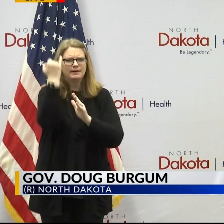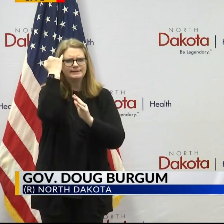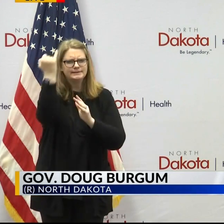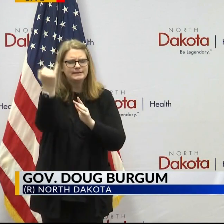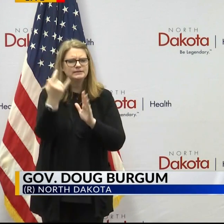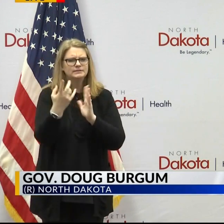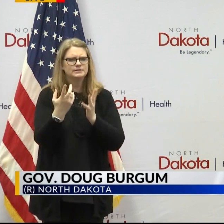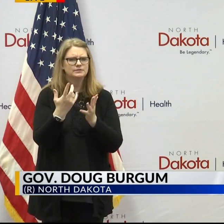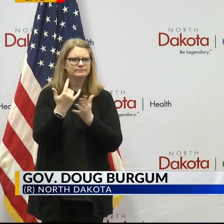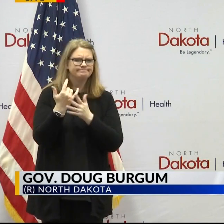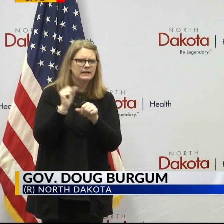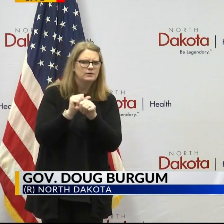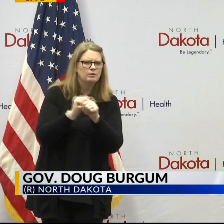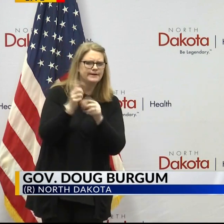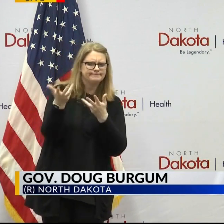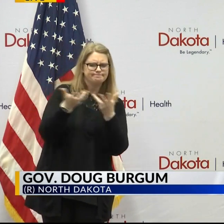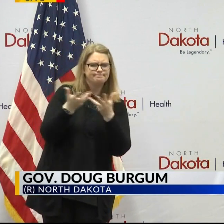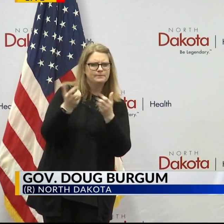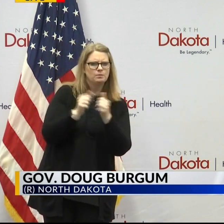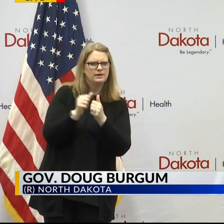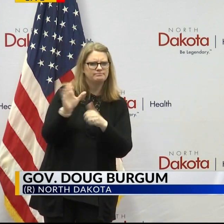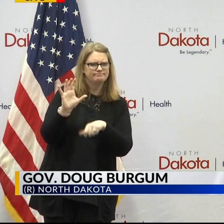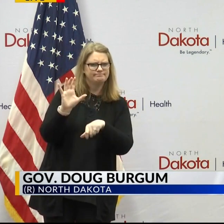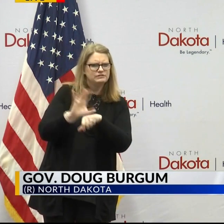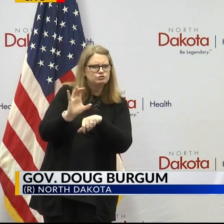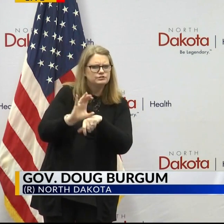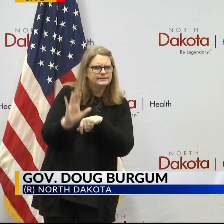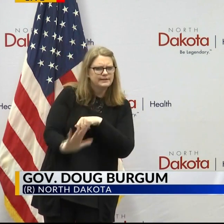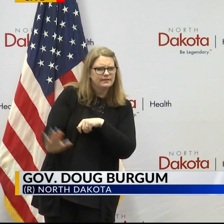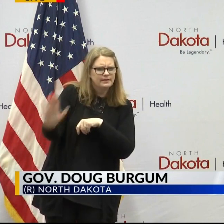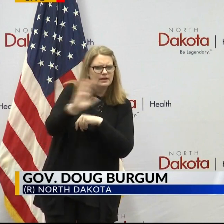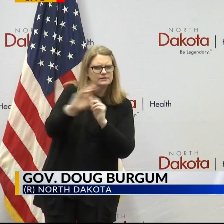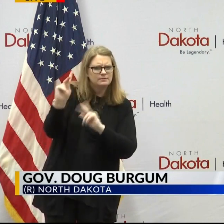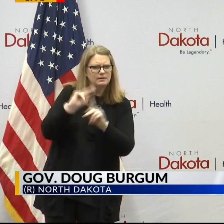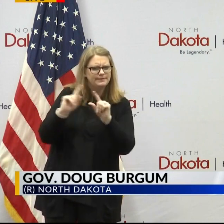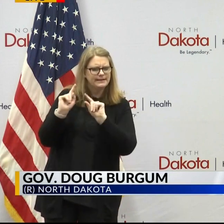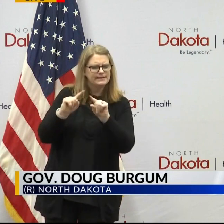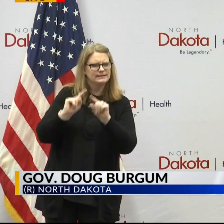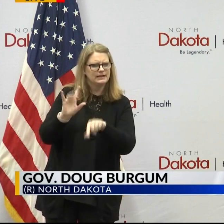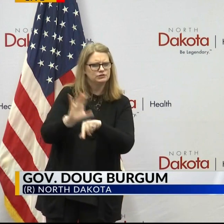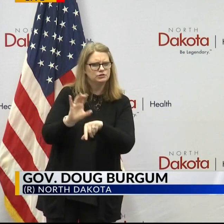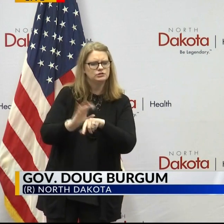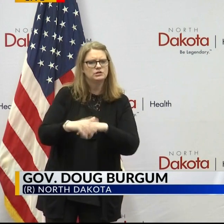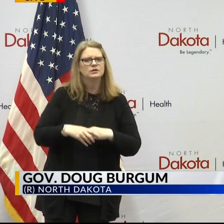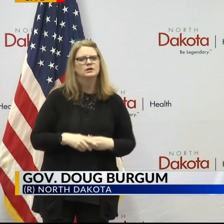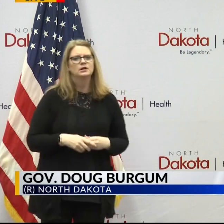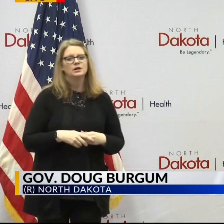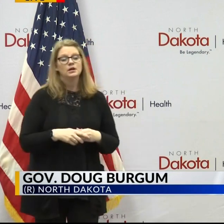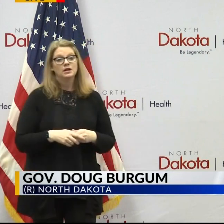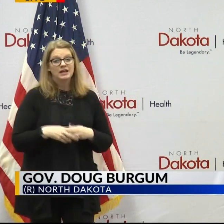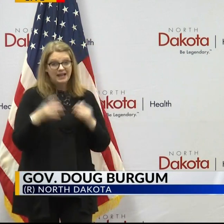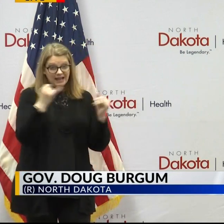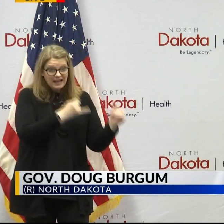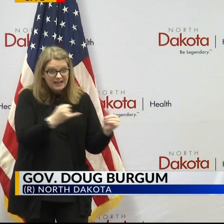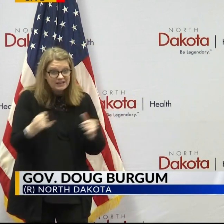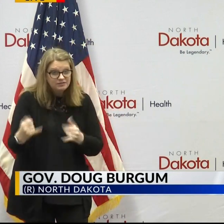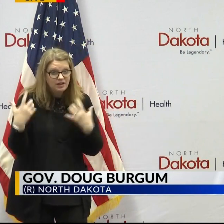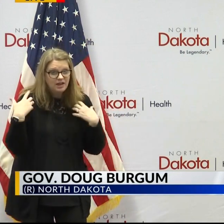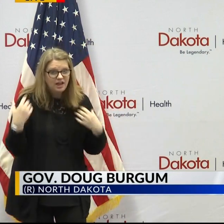BASED LEADERS ACROSS THE STATE OF NORTH DAKOTA WORKING AND INNOVATIVING TO WORK WITH THEIR